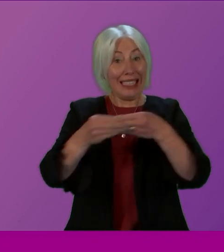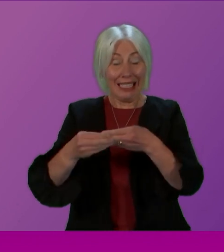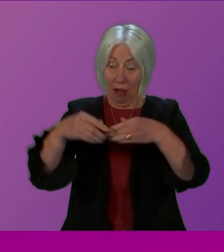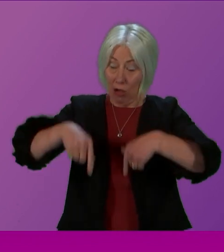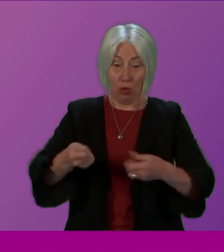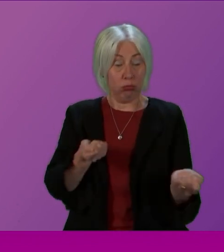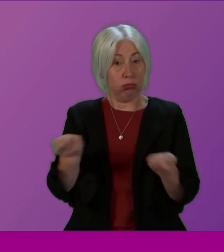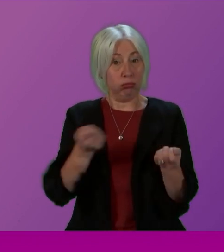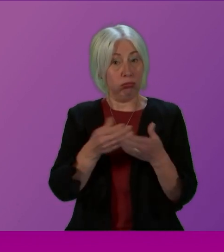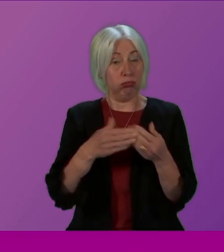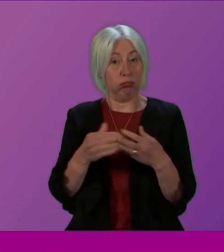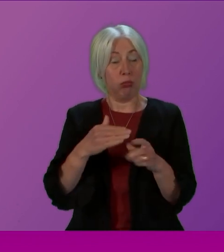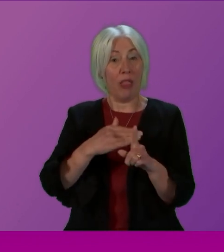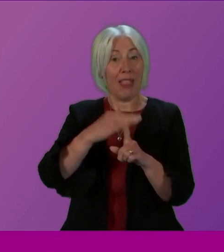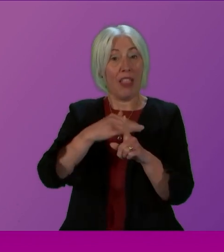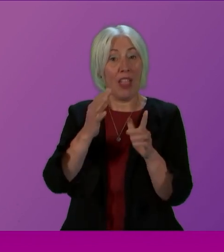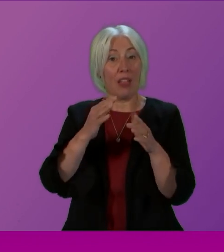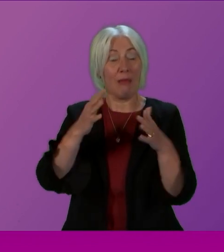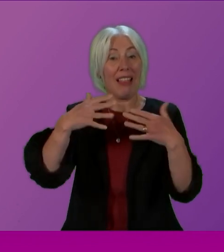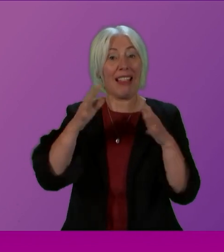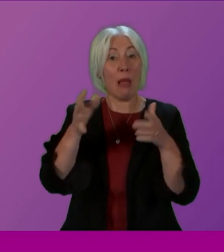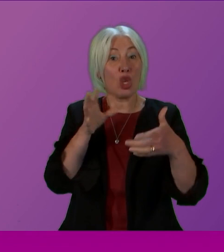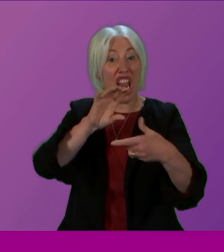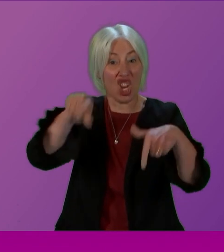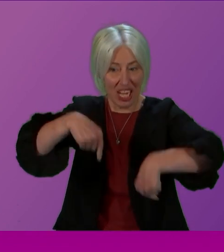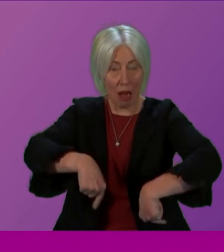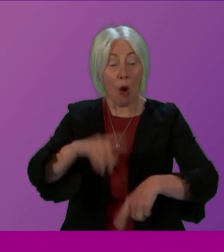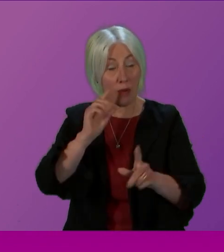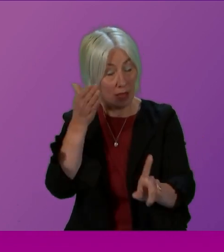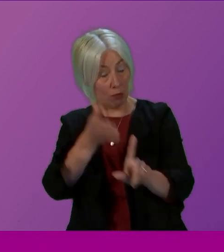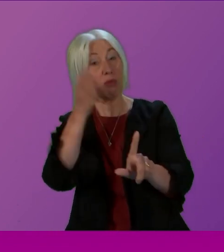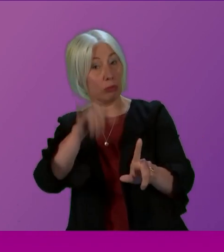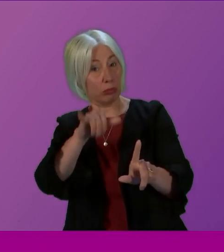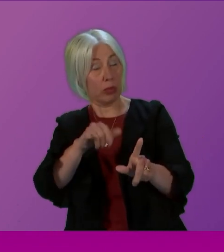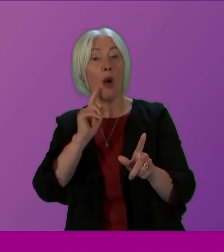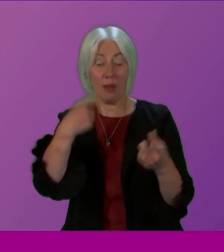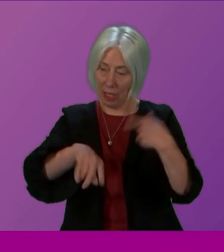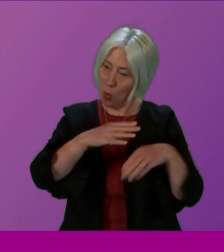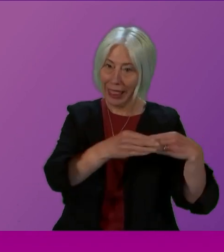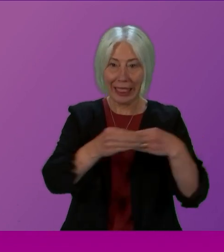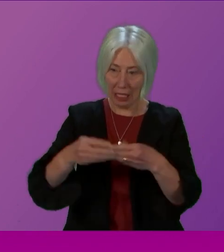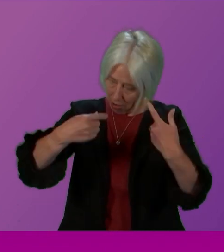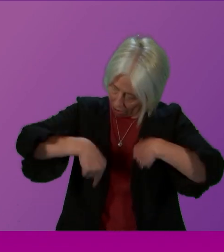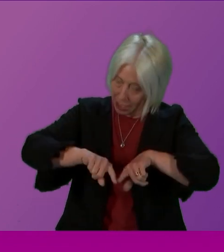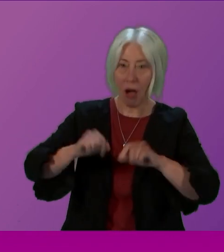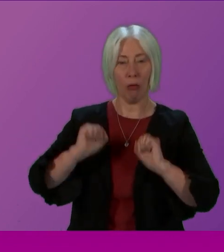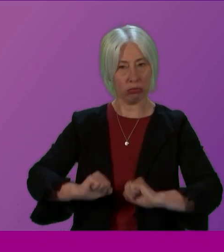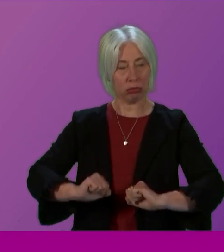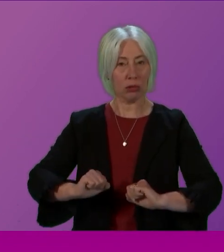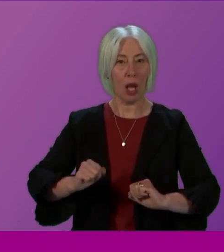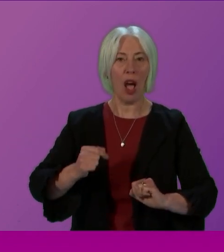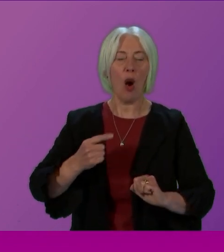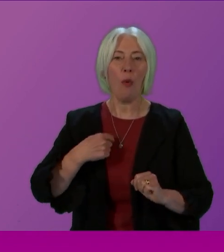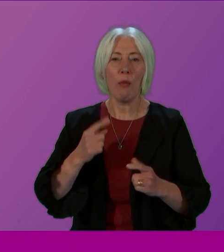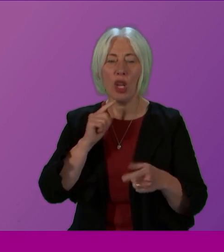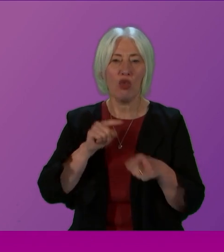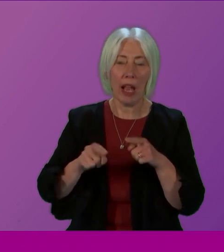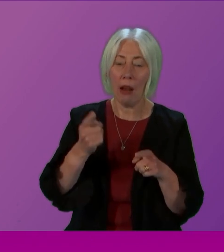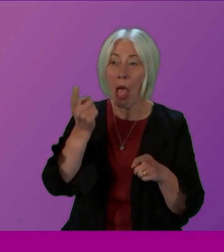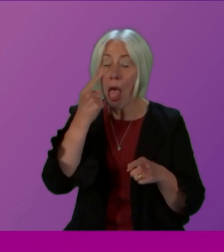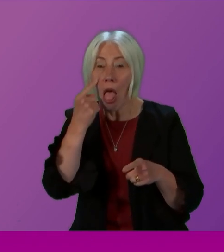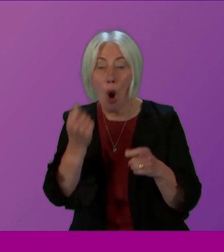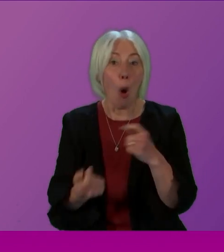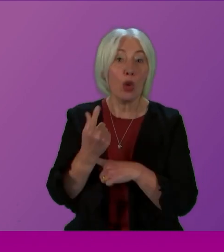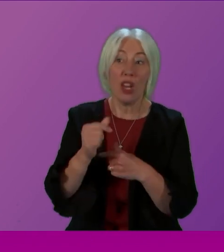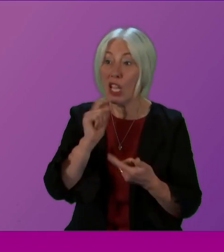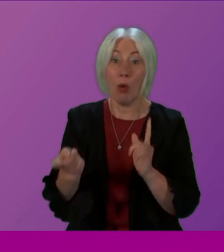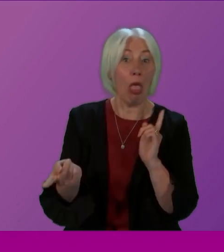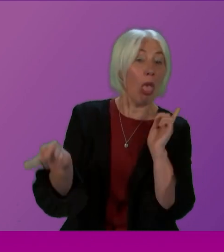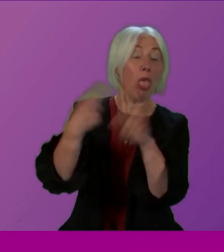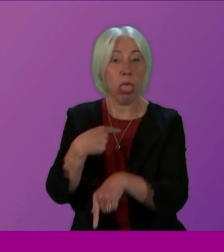and rightly so.